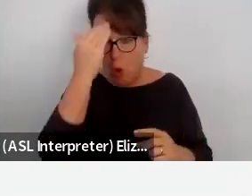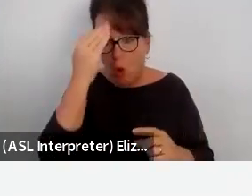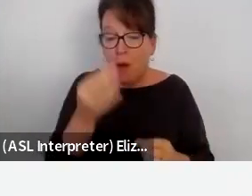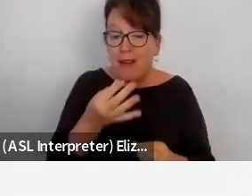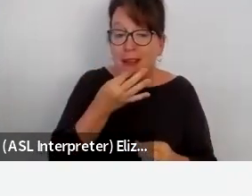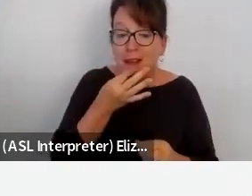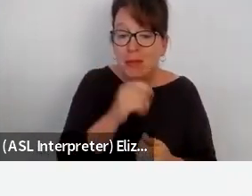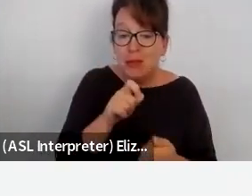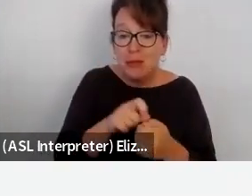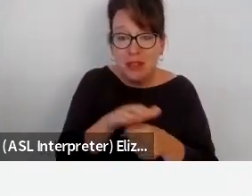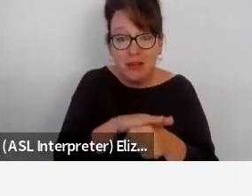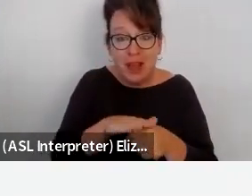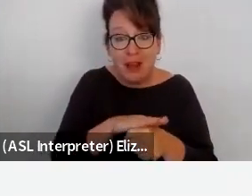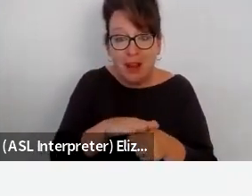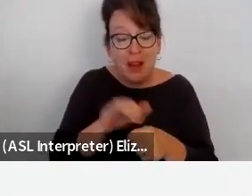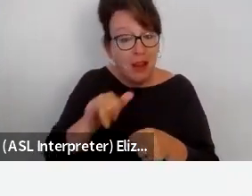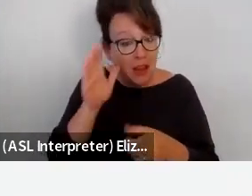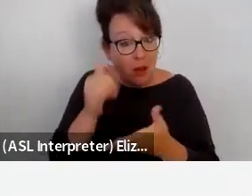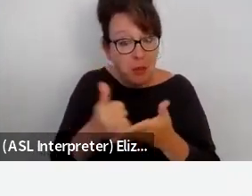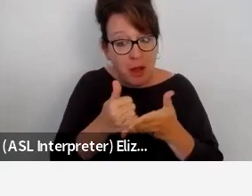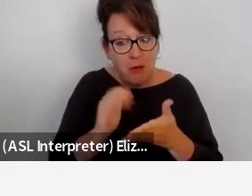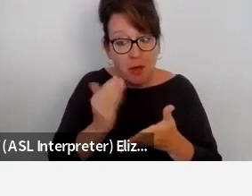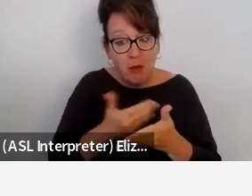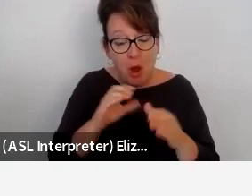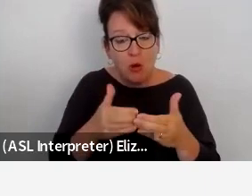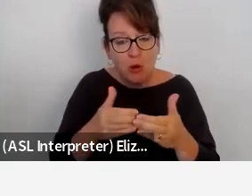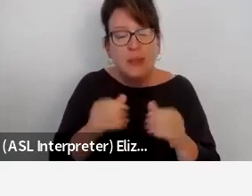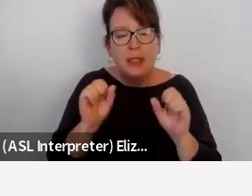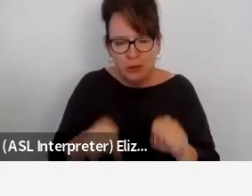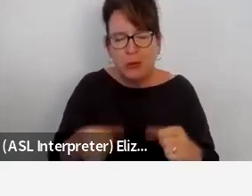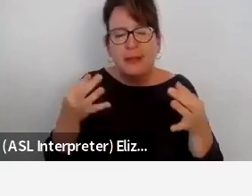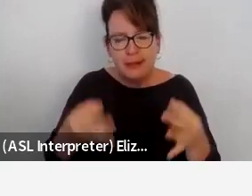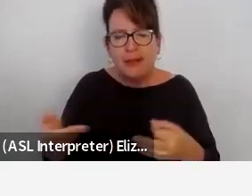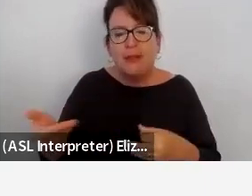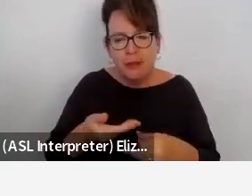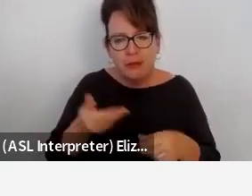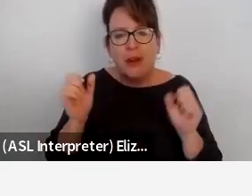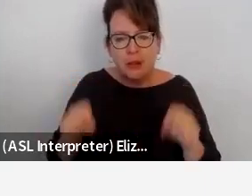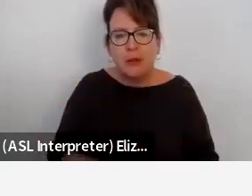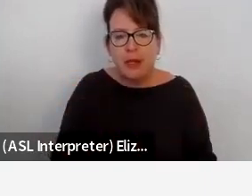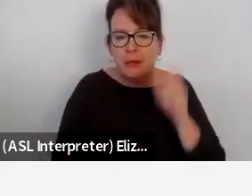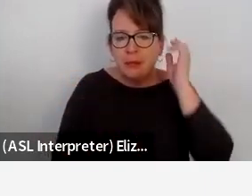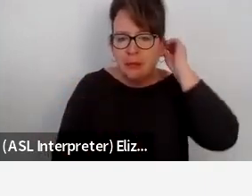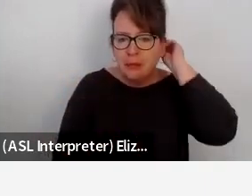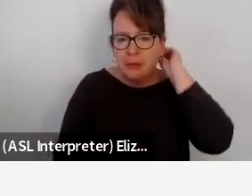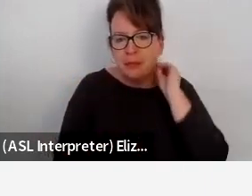I'm scrolling down. I'm trying to find all these responses. There's been a lot of really good questions. Again, thank you for sending your